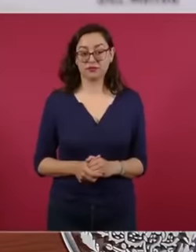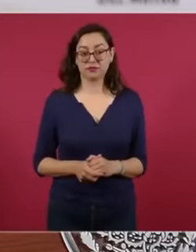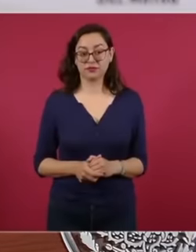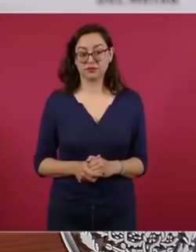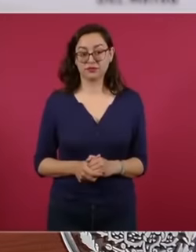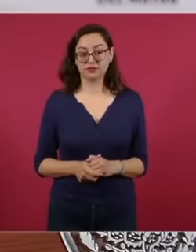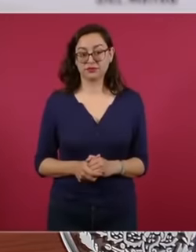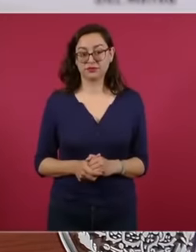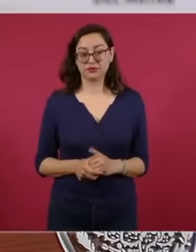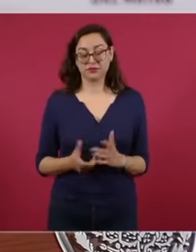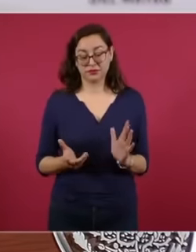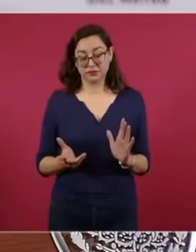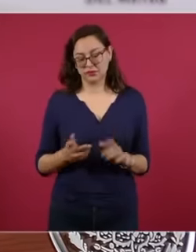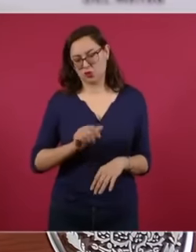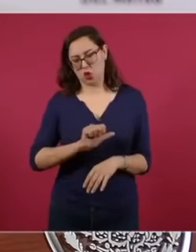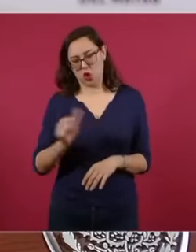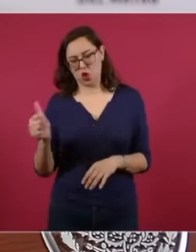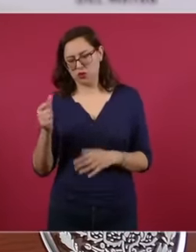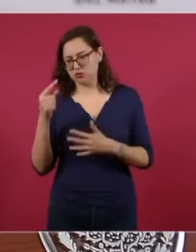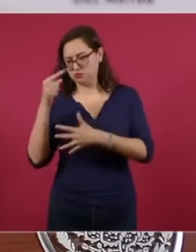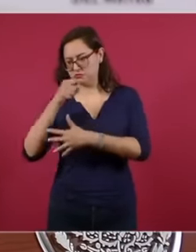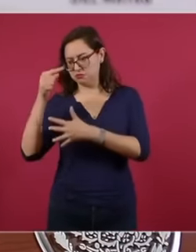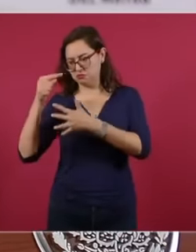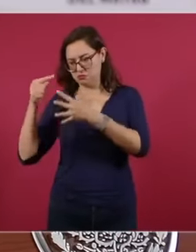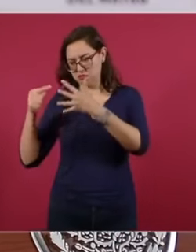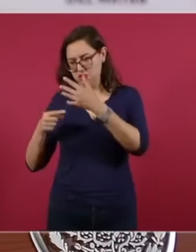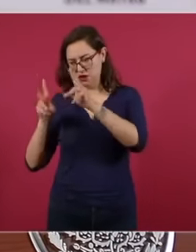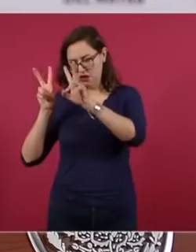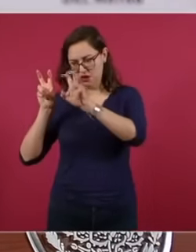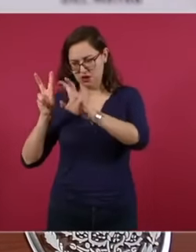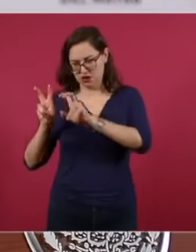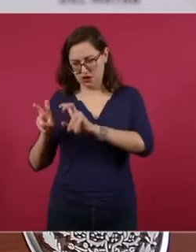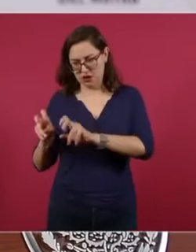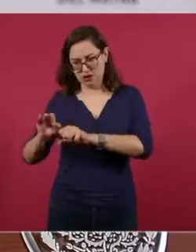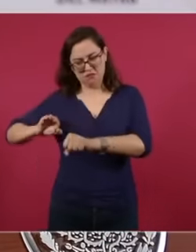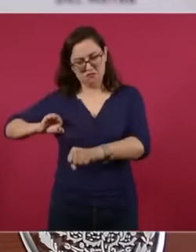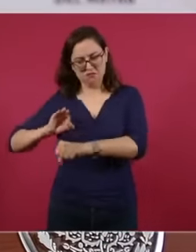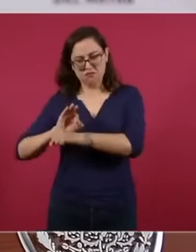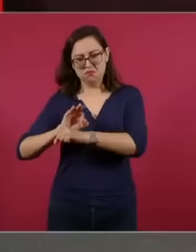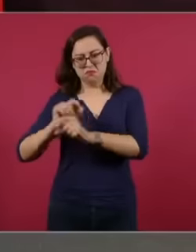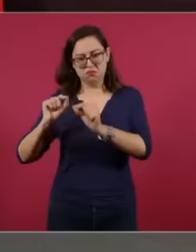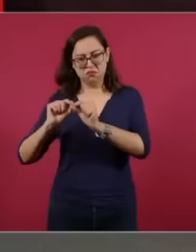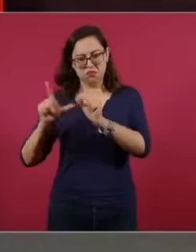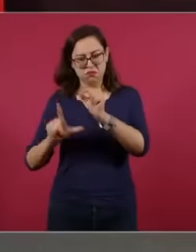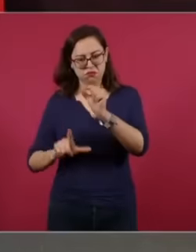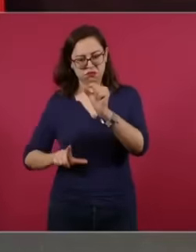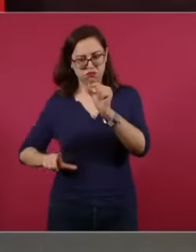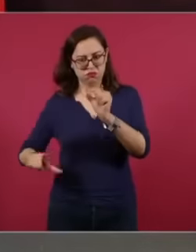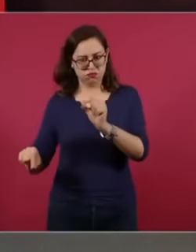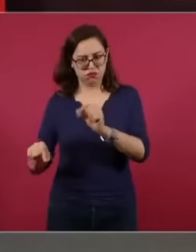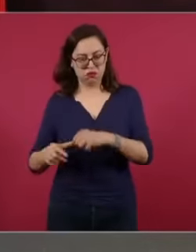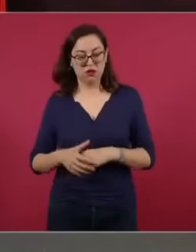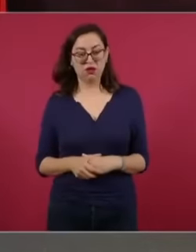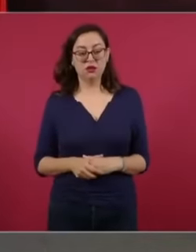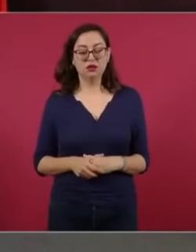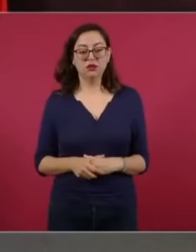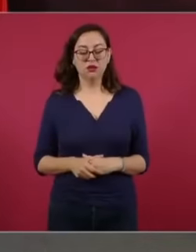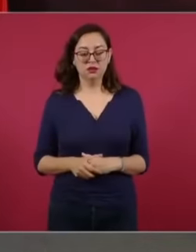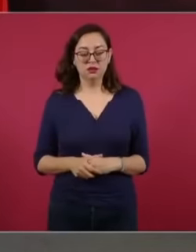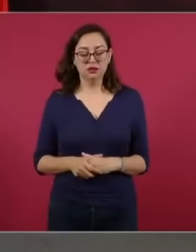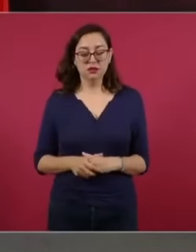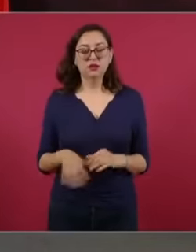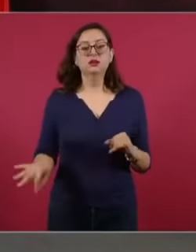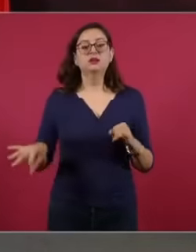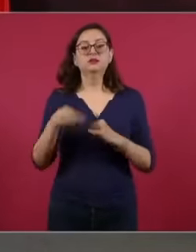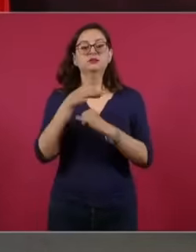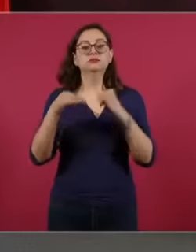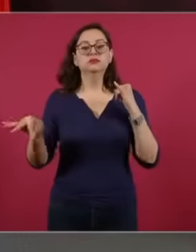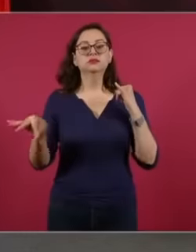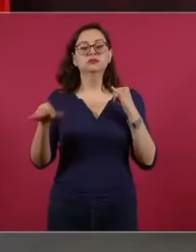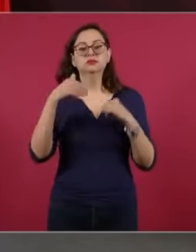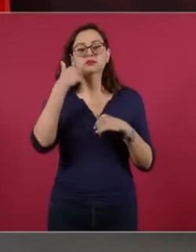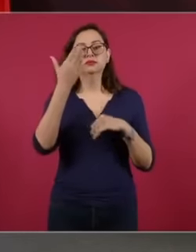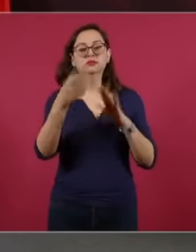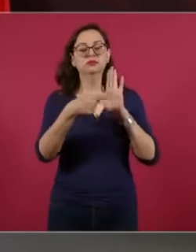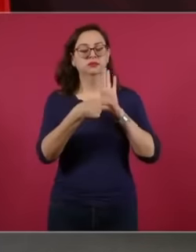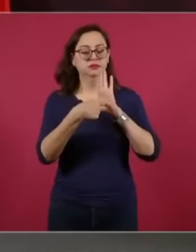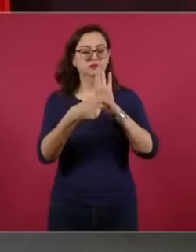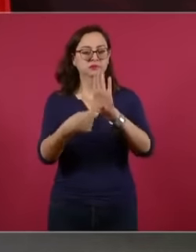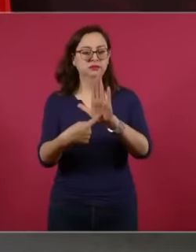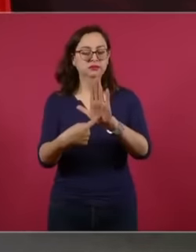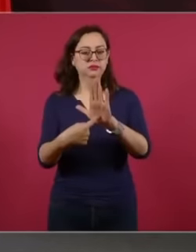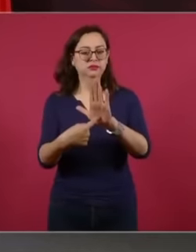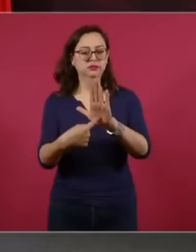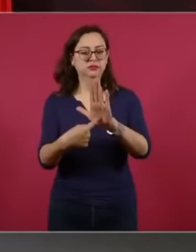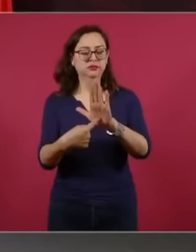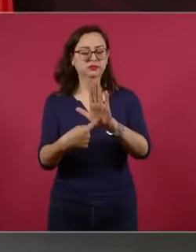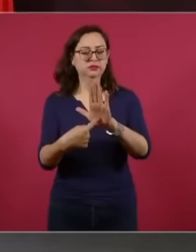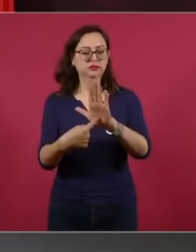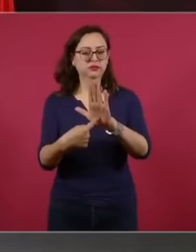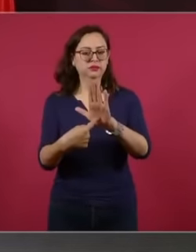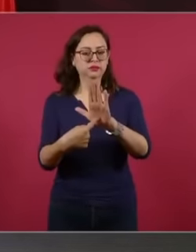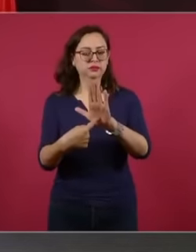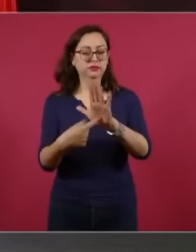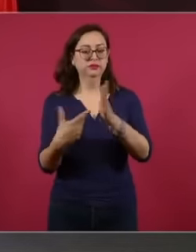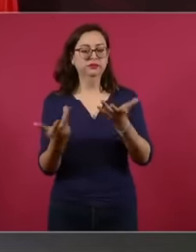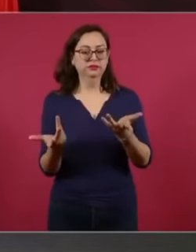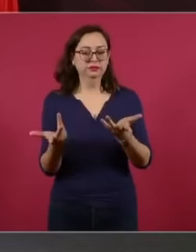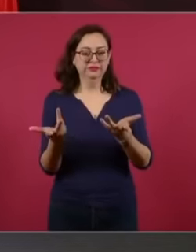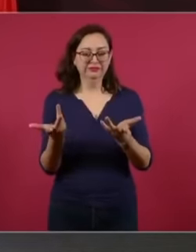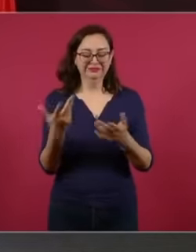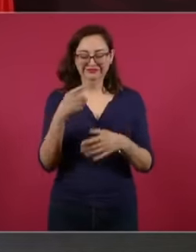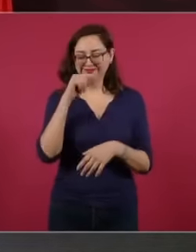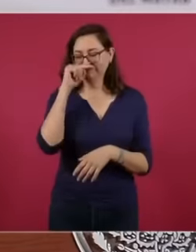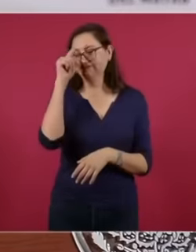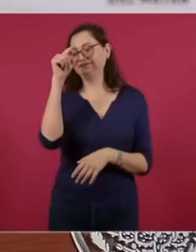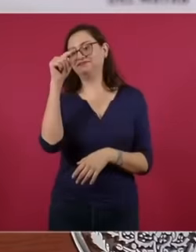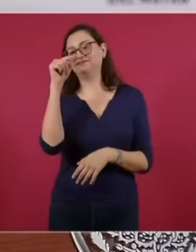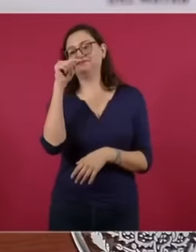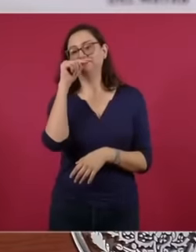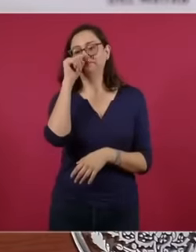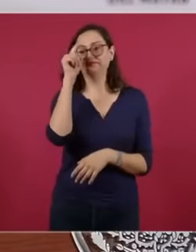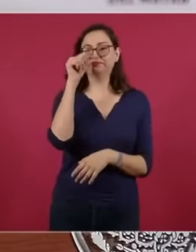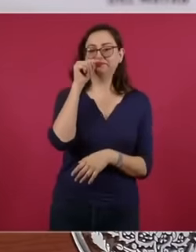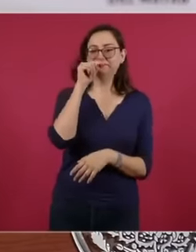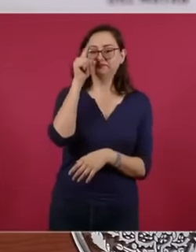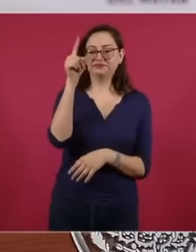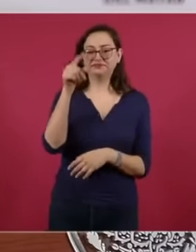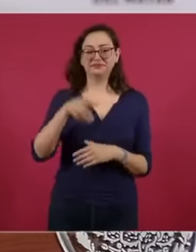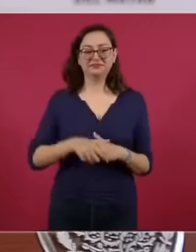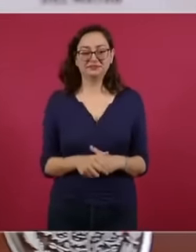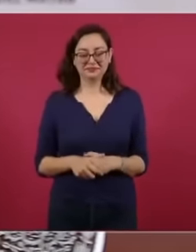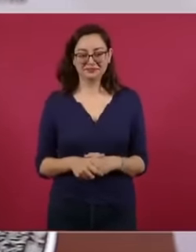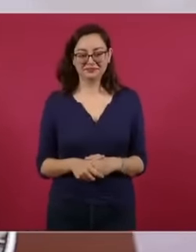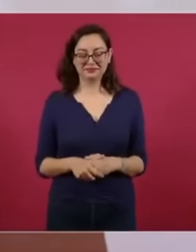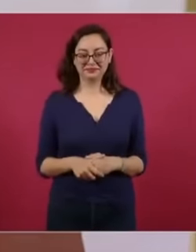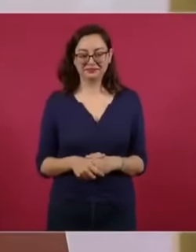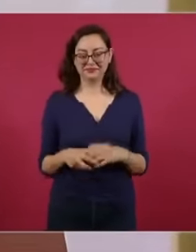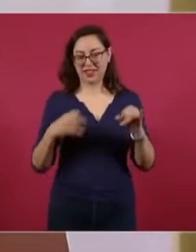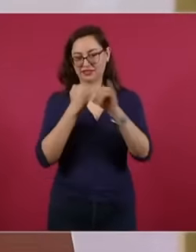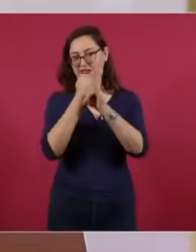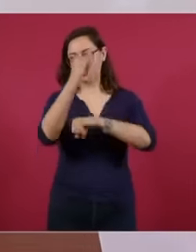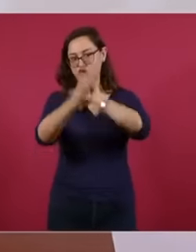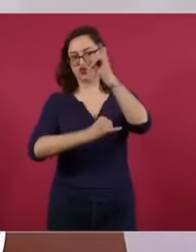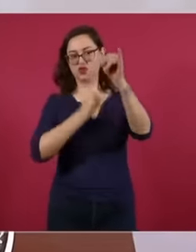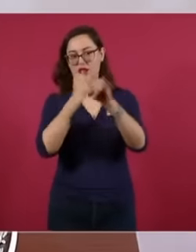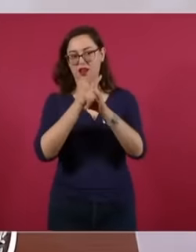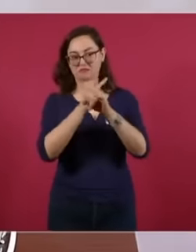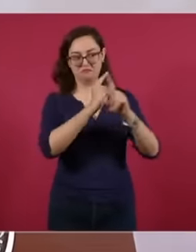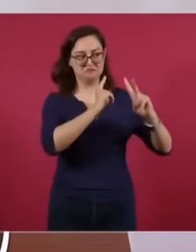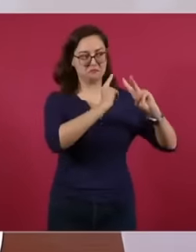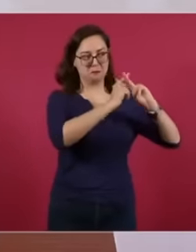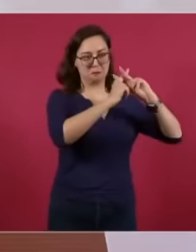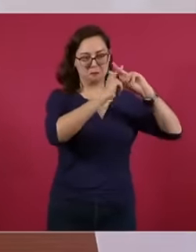things and this one to close Put the last survey we are going to throw oil this